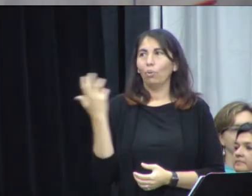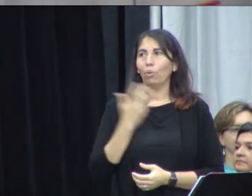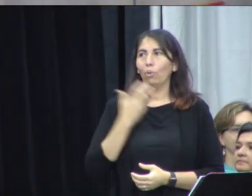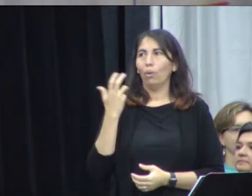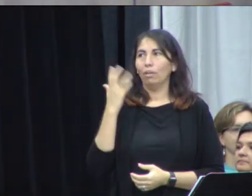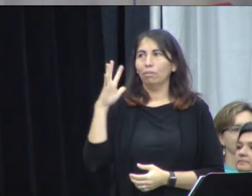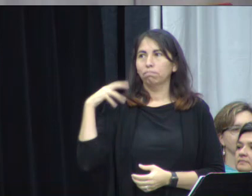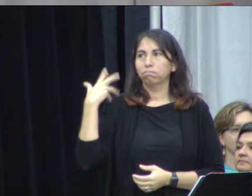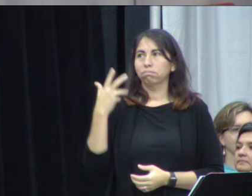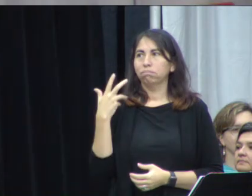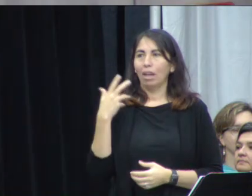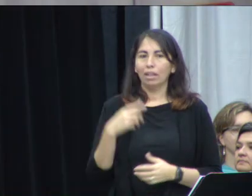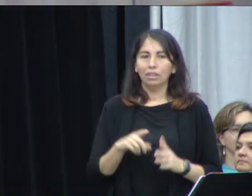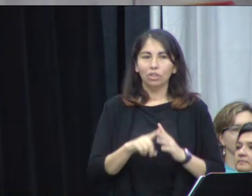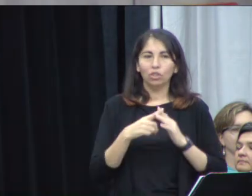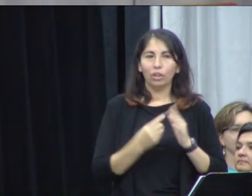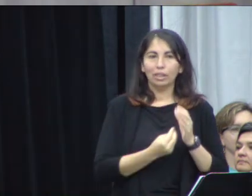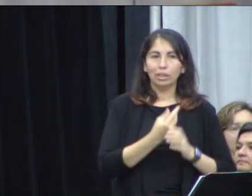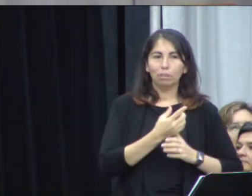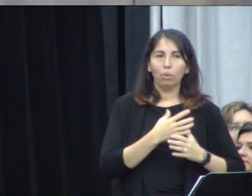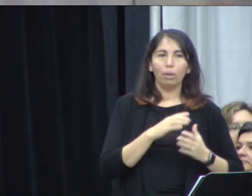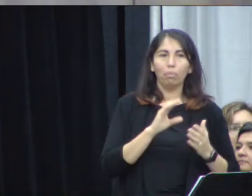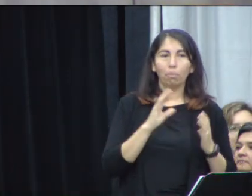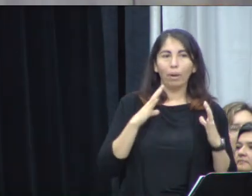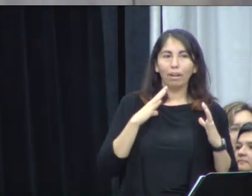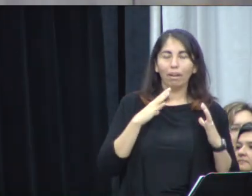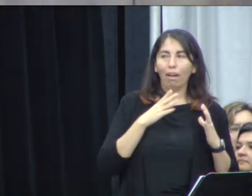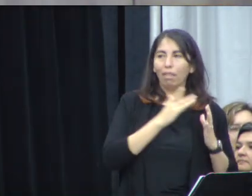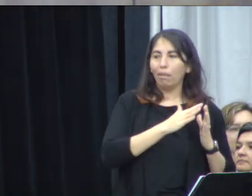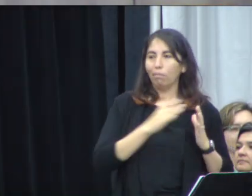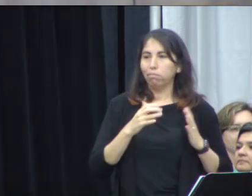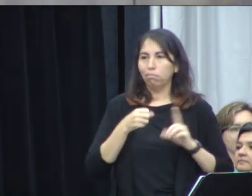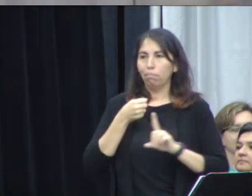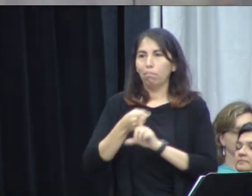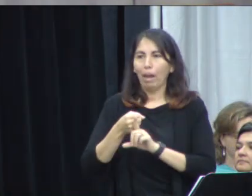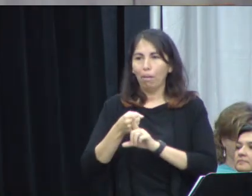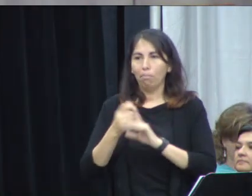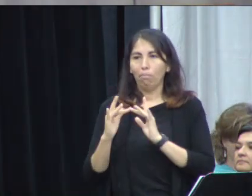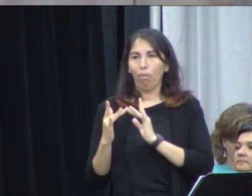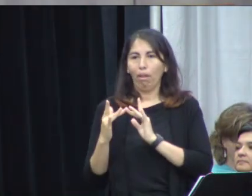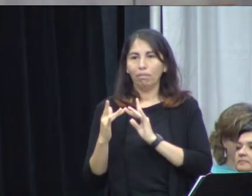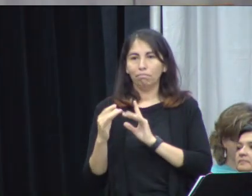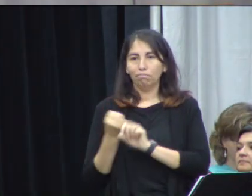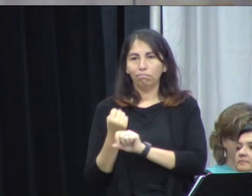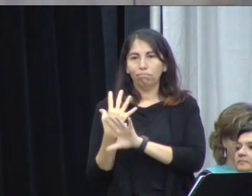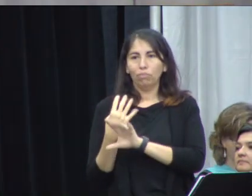From one week of spring break to a full year online, we all made friendships and memories